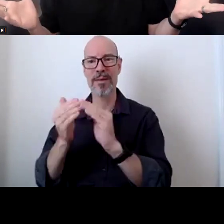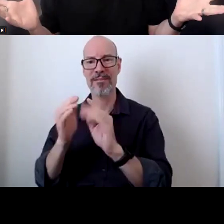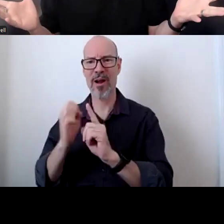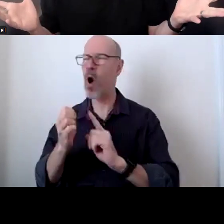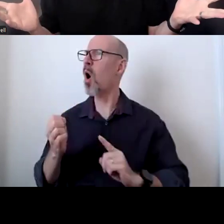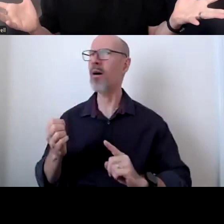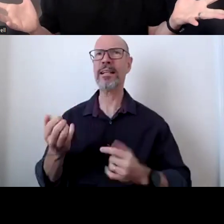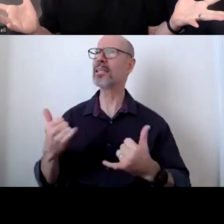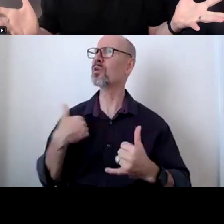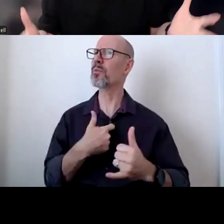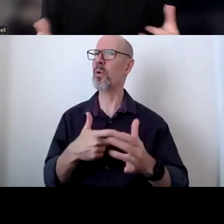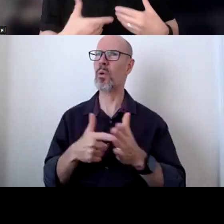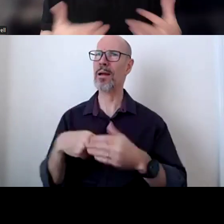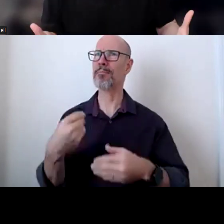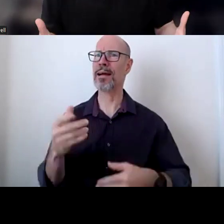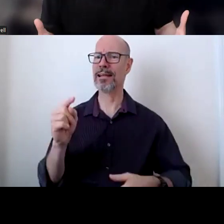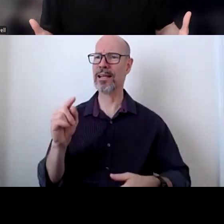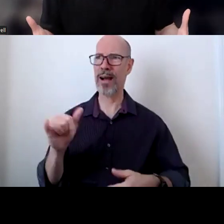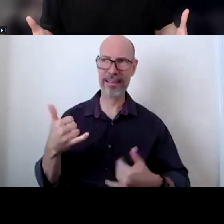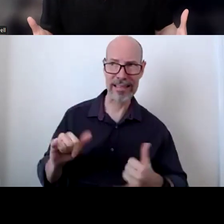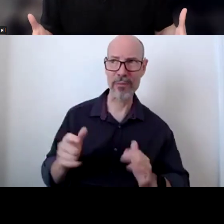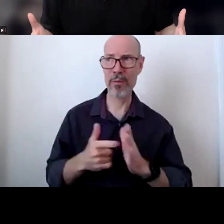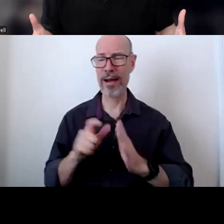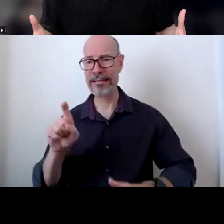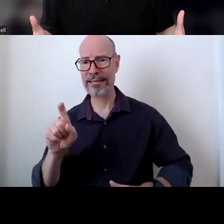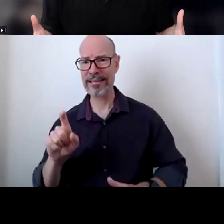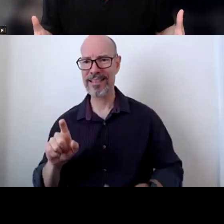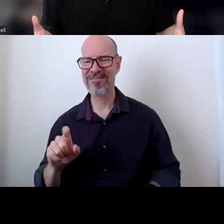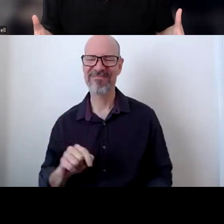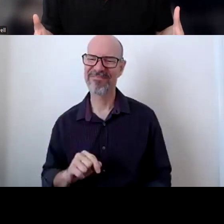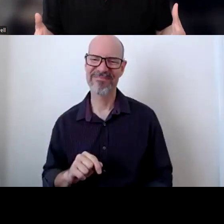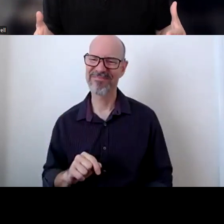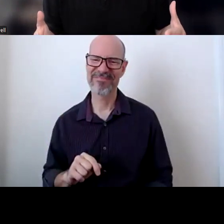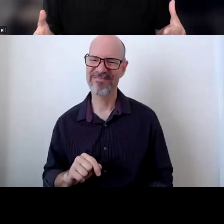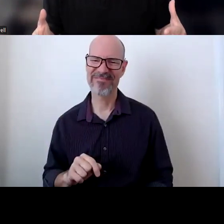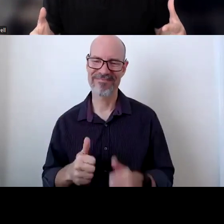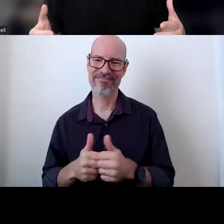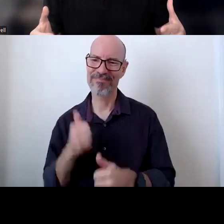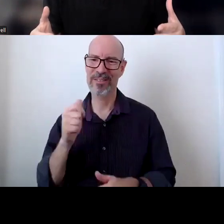because people will say to me, are we still required to provide I say generally, no, you are